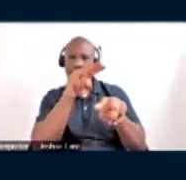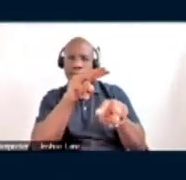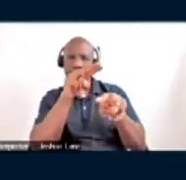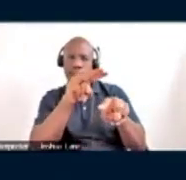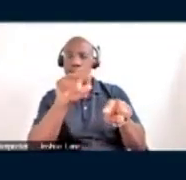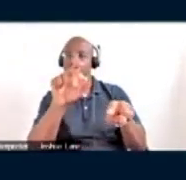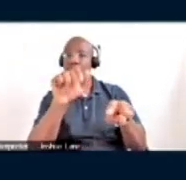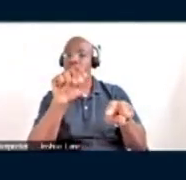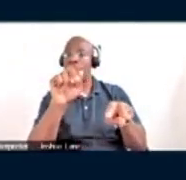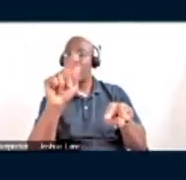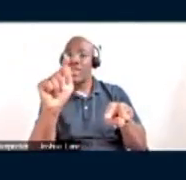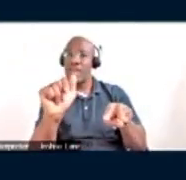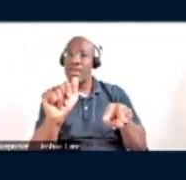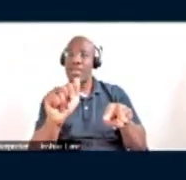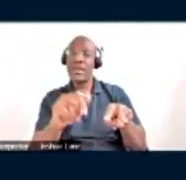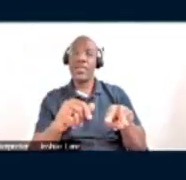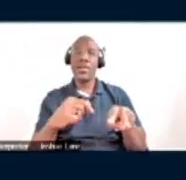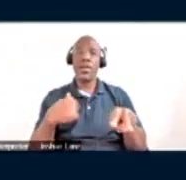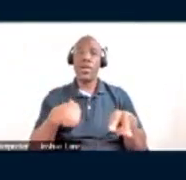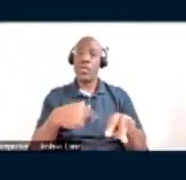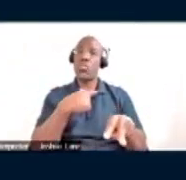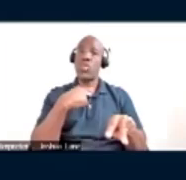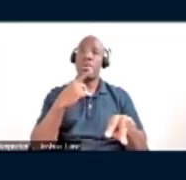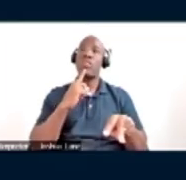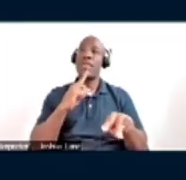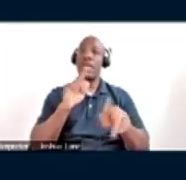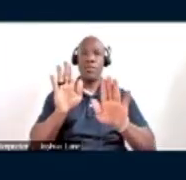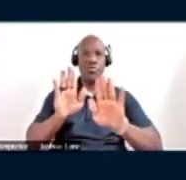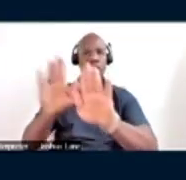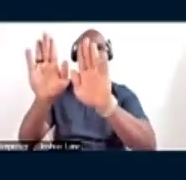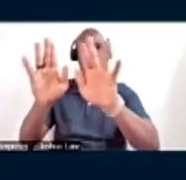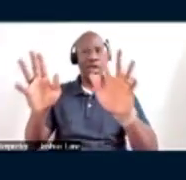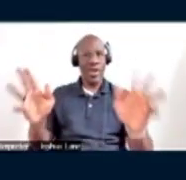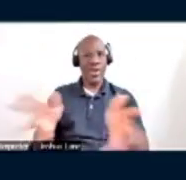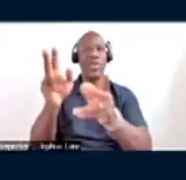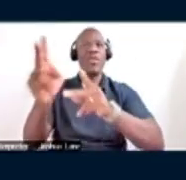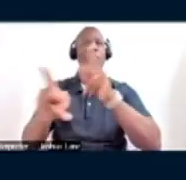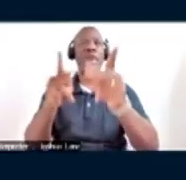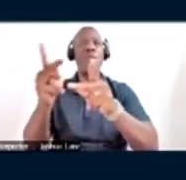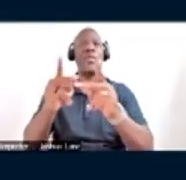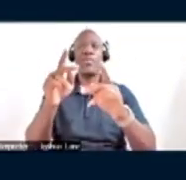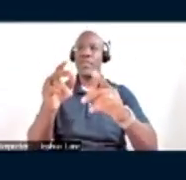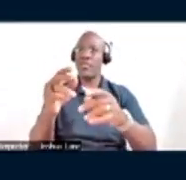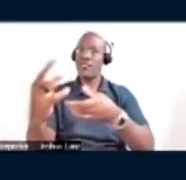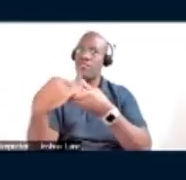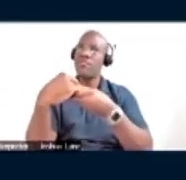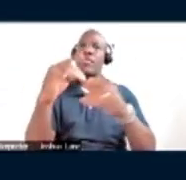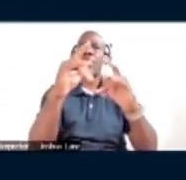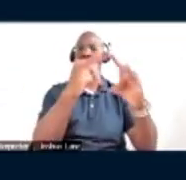as we push people to diversify. But you can't just push people. You need to help people.